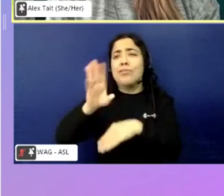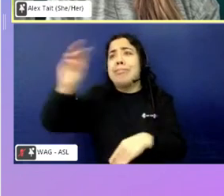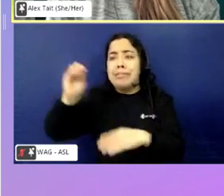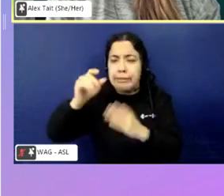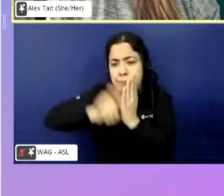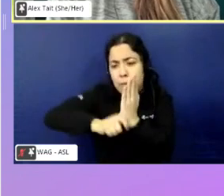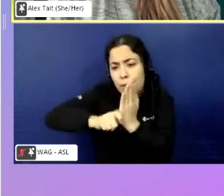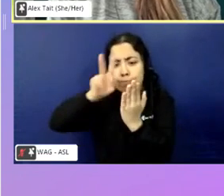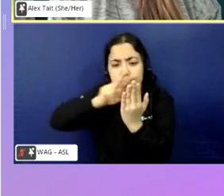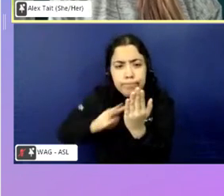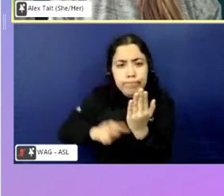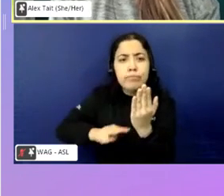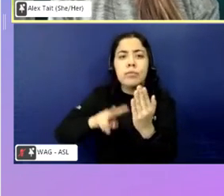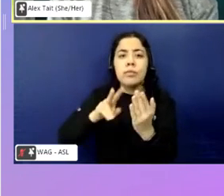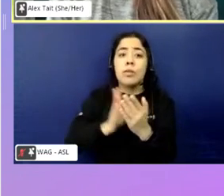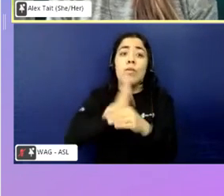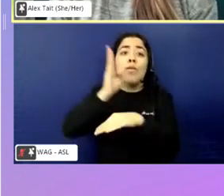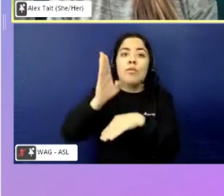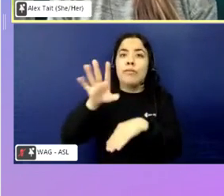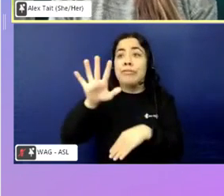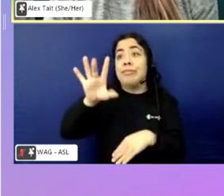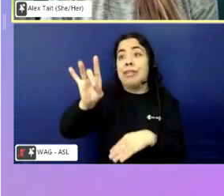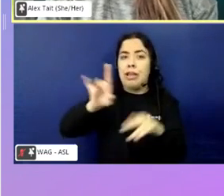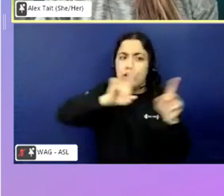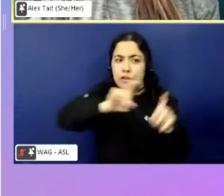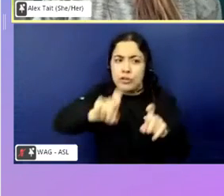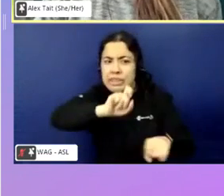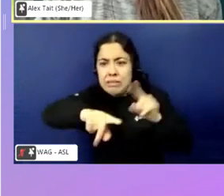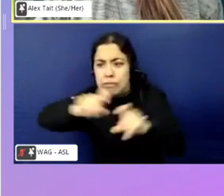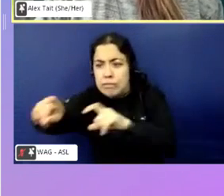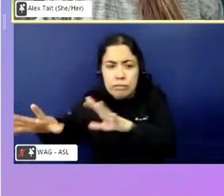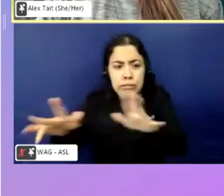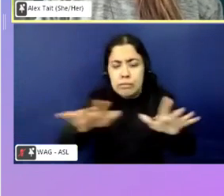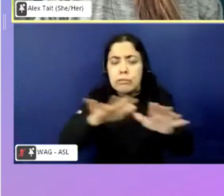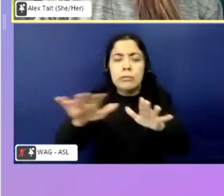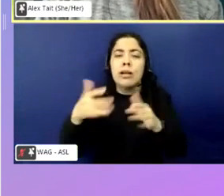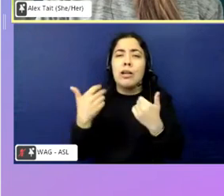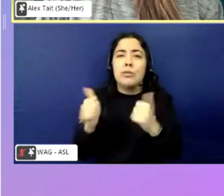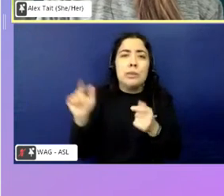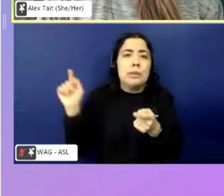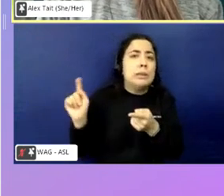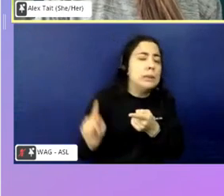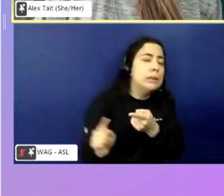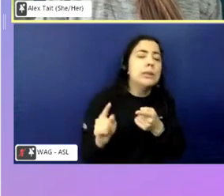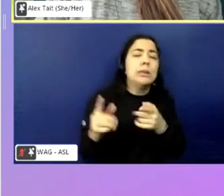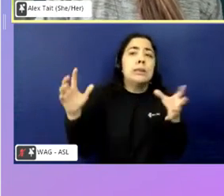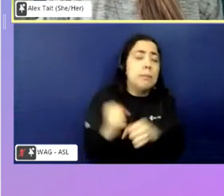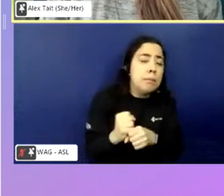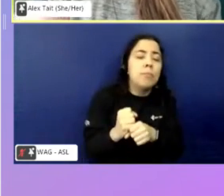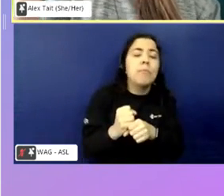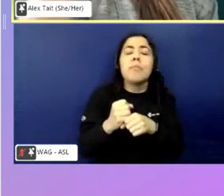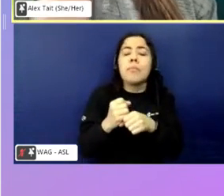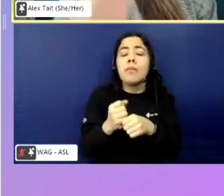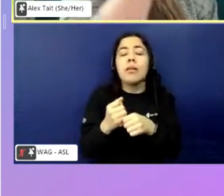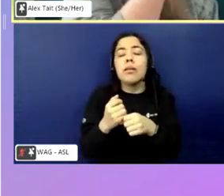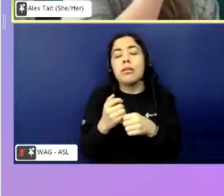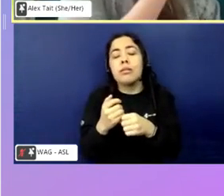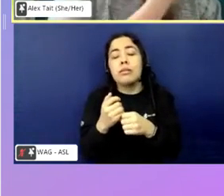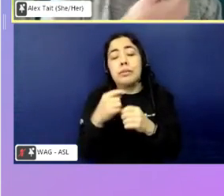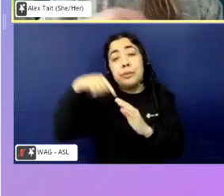the case. I read over 60 articles and had 58 survey responses in preparation for this talk. I tried to cut